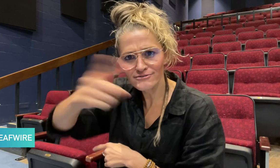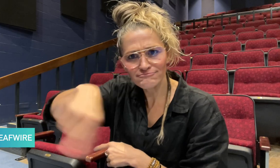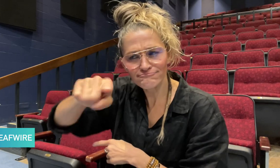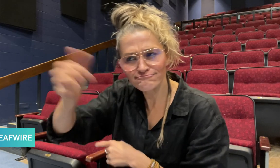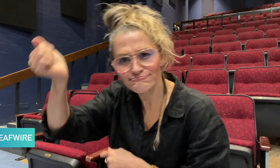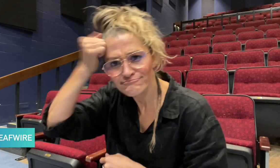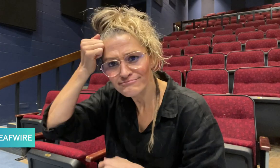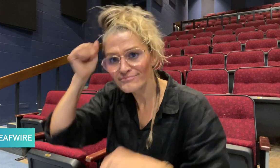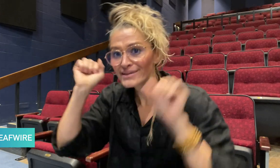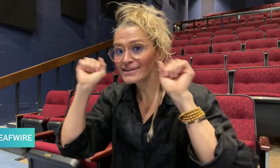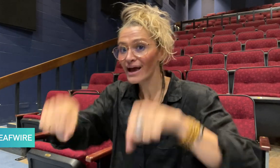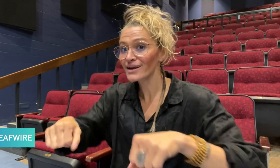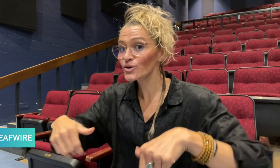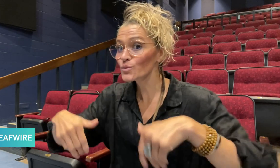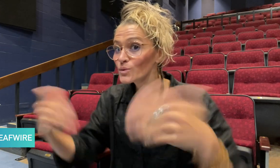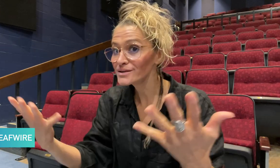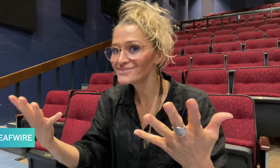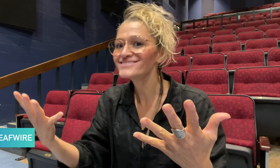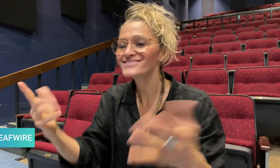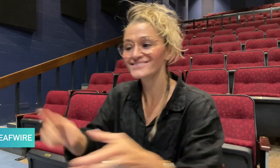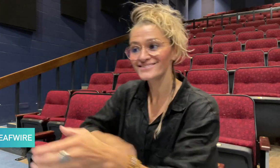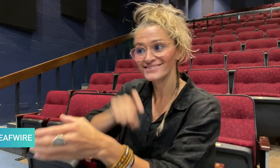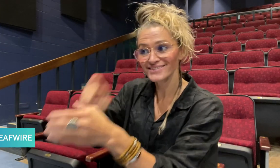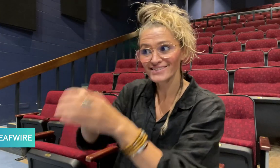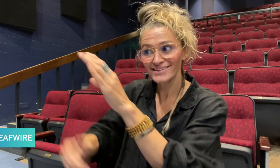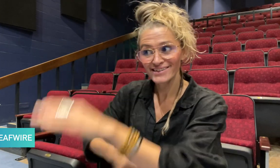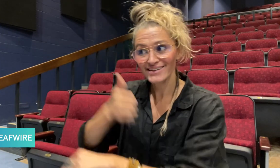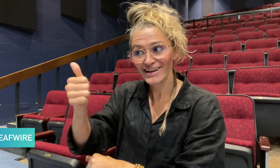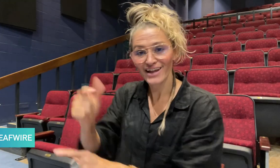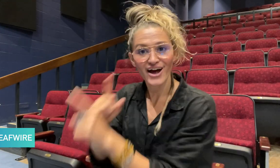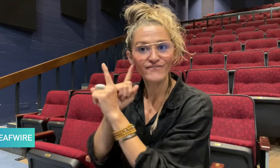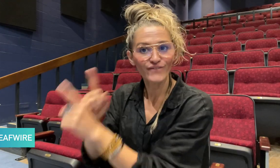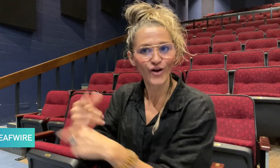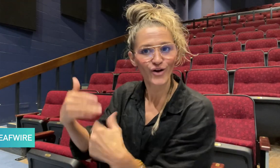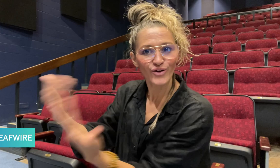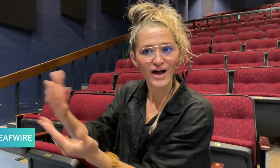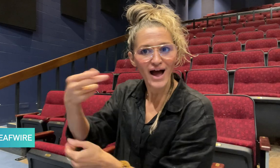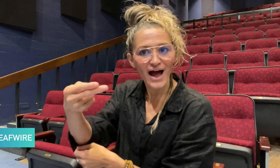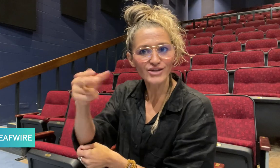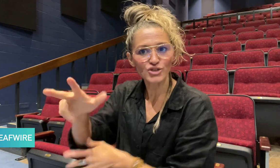Don’t forget to subscribe, like, and follow